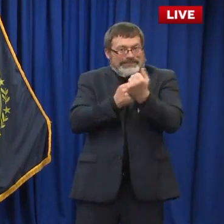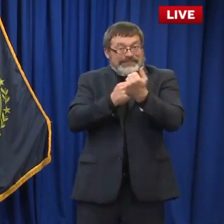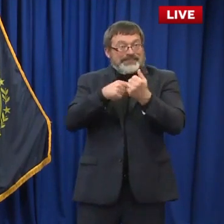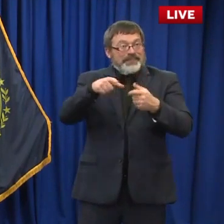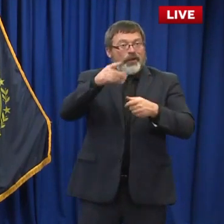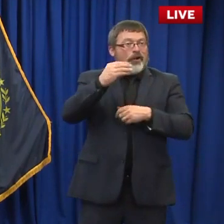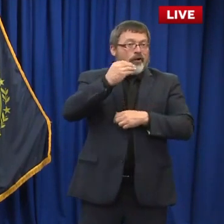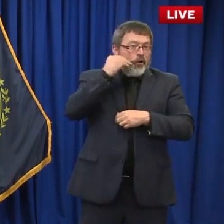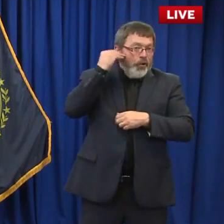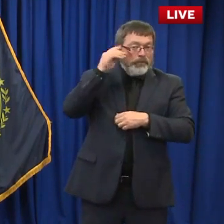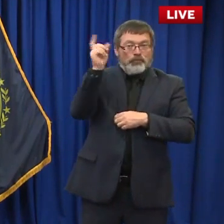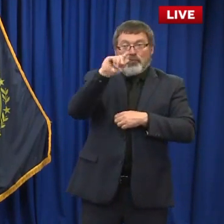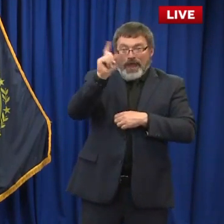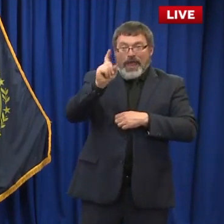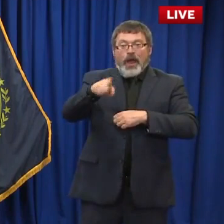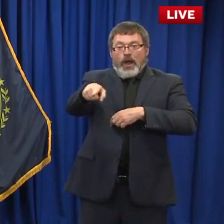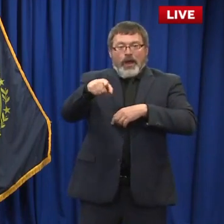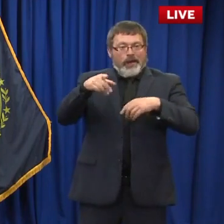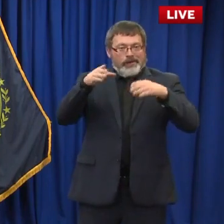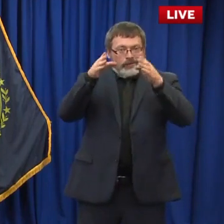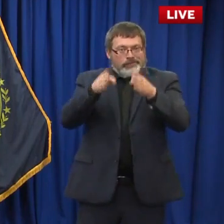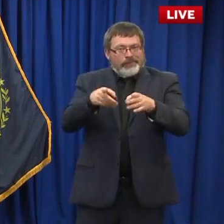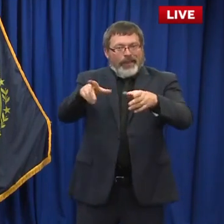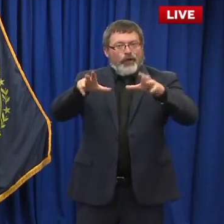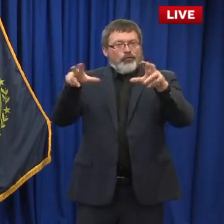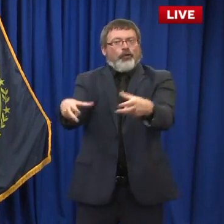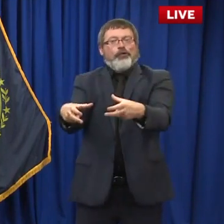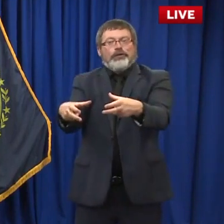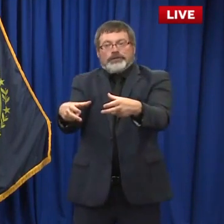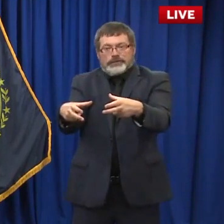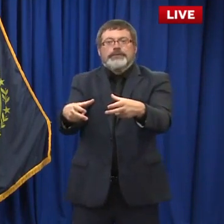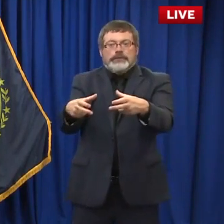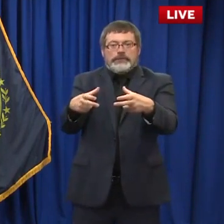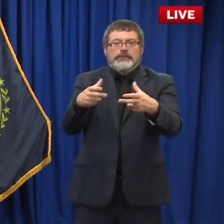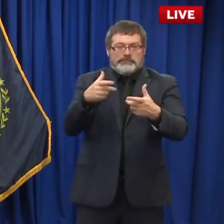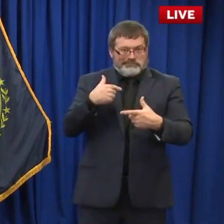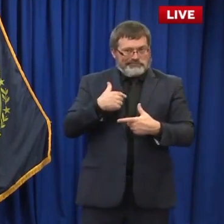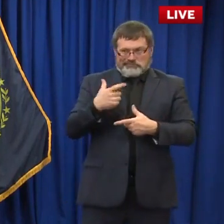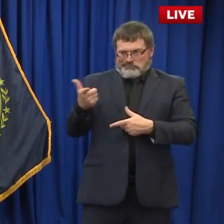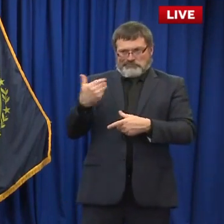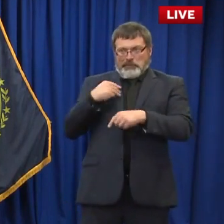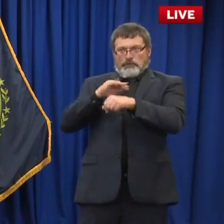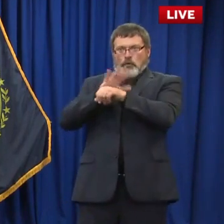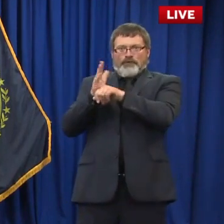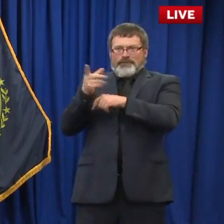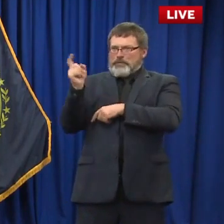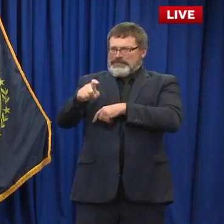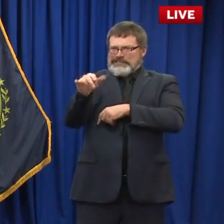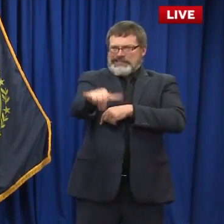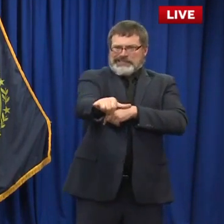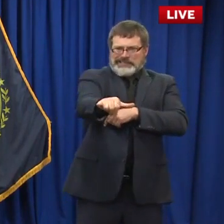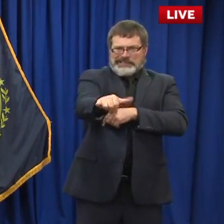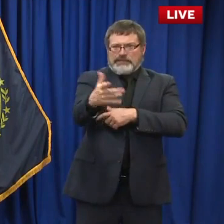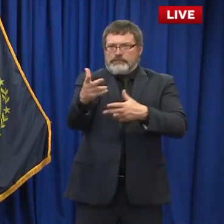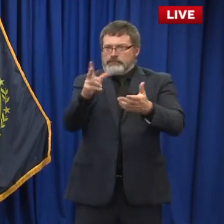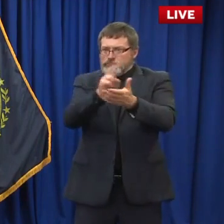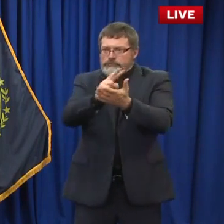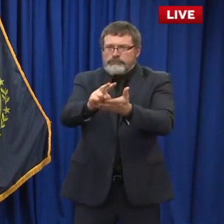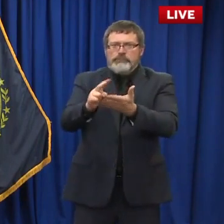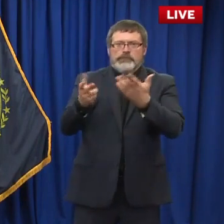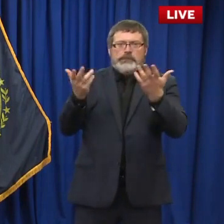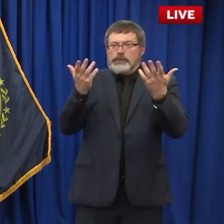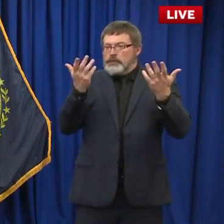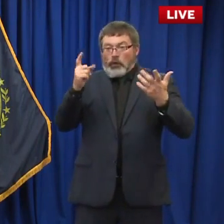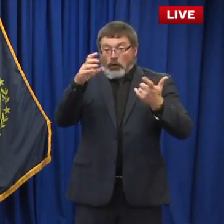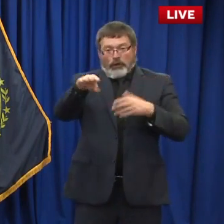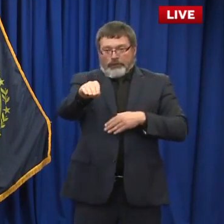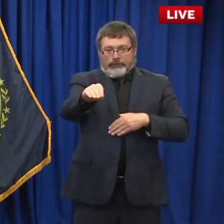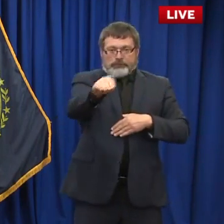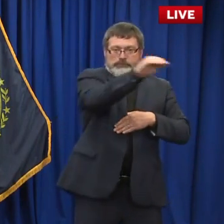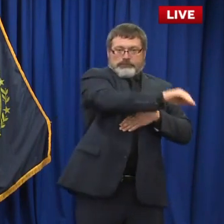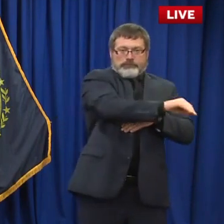WE NEED TO DO MORE OF IT, BUT JUST MAKING SURE THAT IF YOU DO NEED TO BE ISOLATED, OR QUARANTINED, IF YOU DO TEST POSITIVE, WHATEVER THOSE ISSUES MIGHT BE, THAT WE HAVE SUPPORT